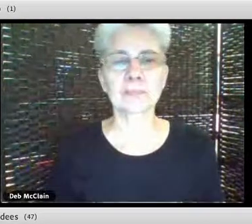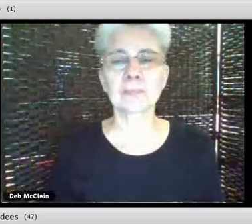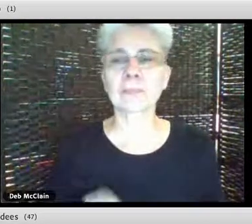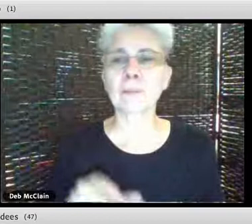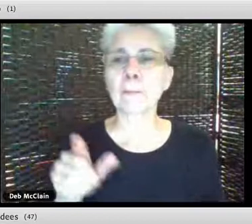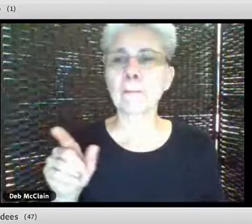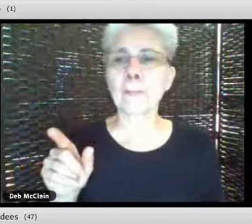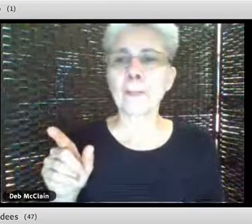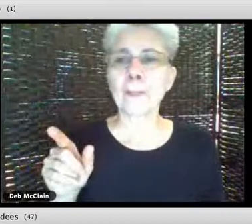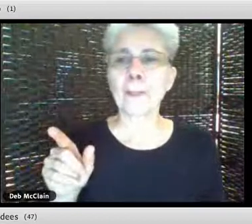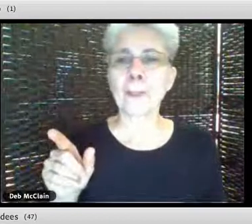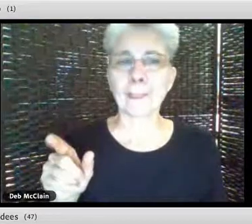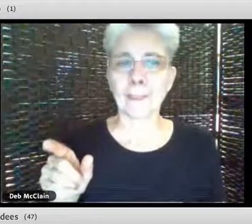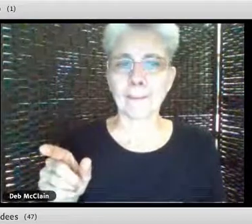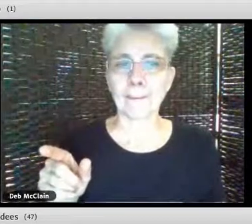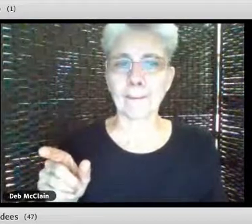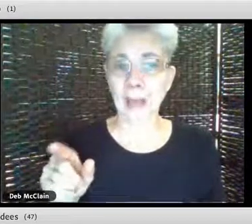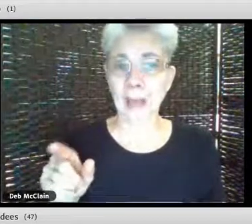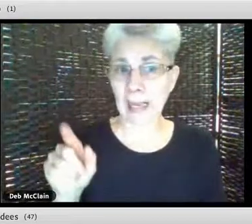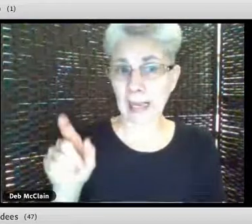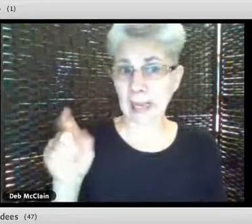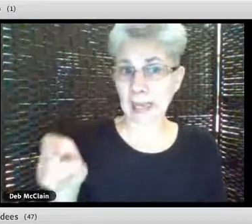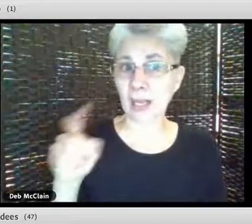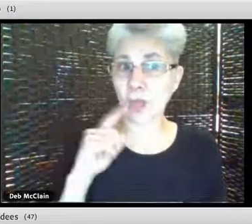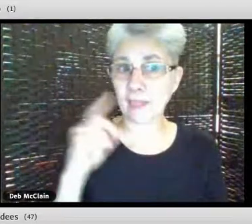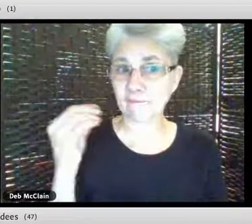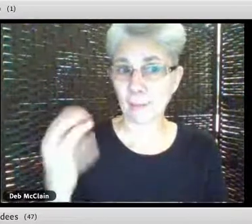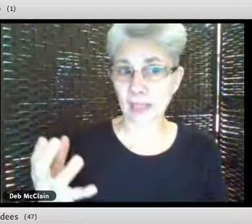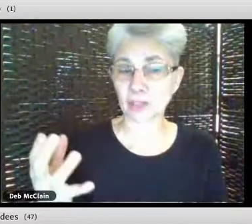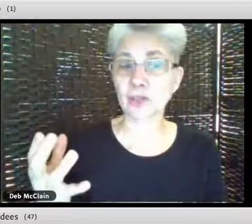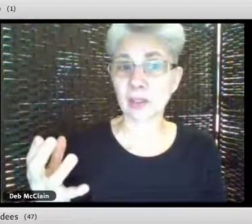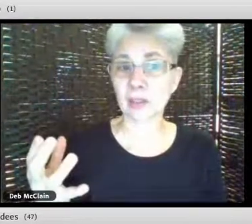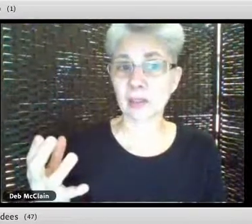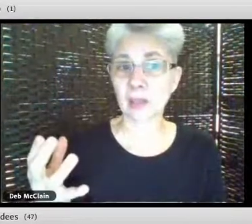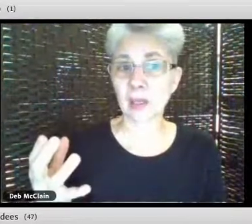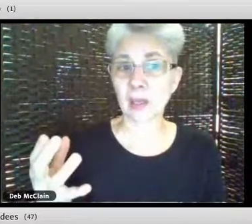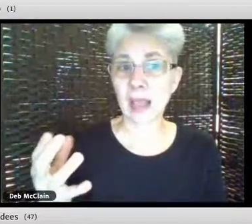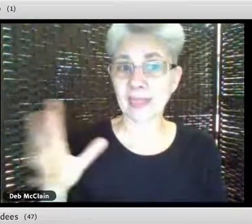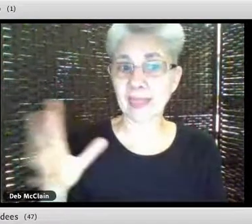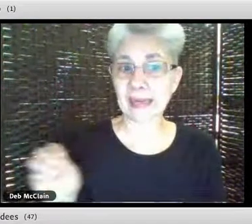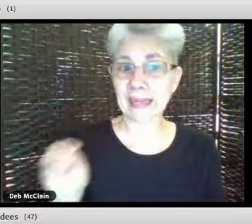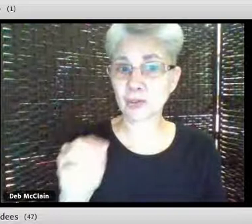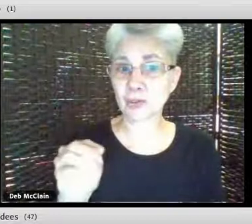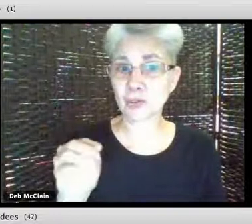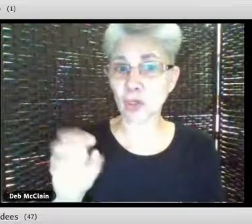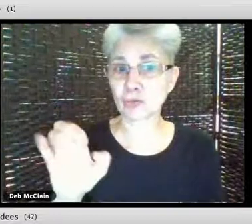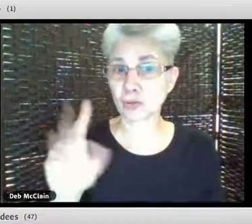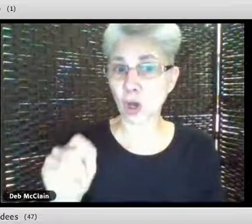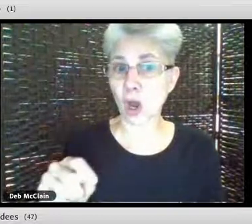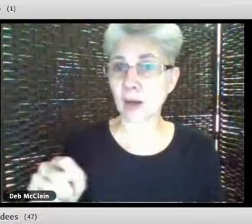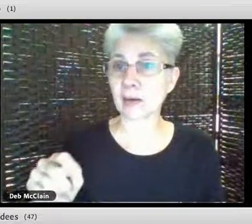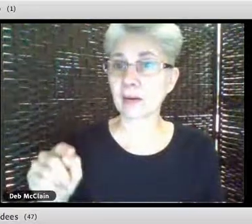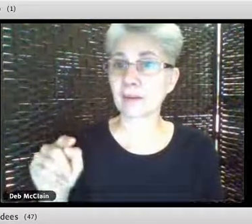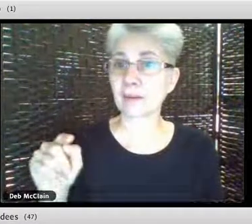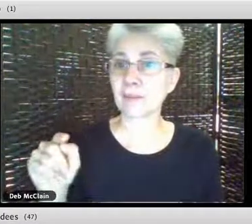Let me click on delete, but if you click on your information